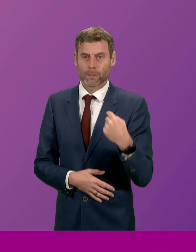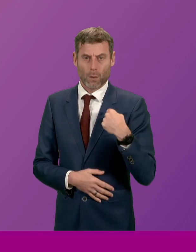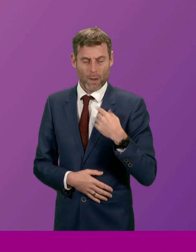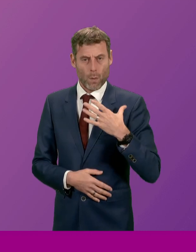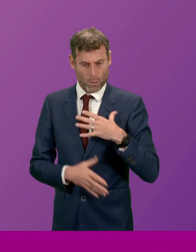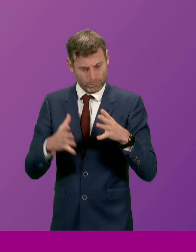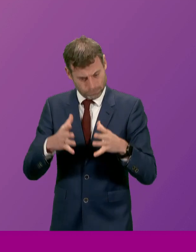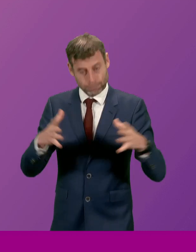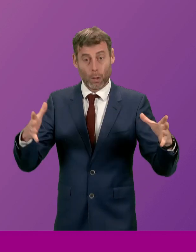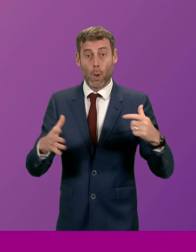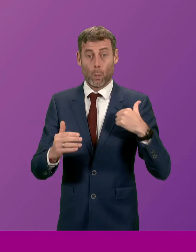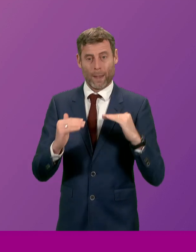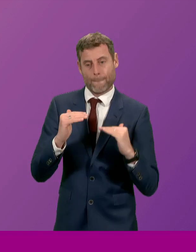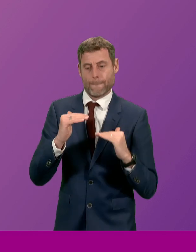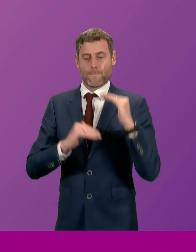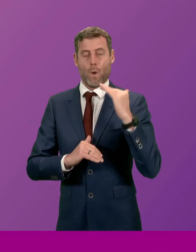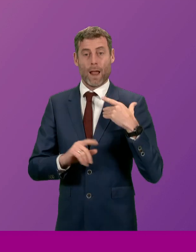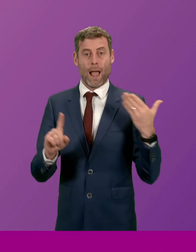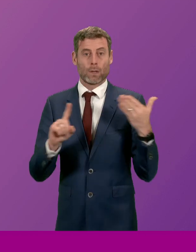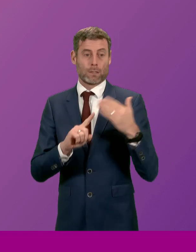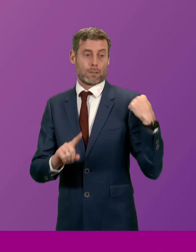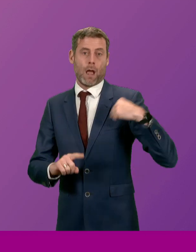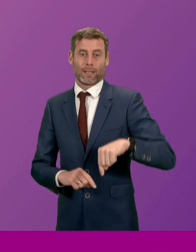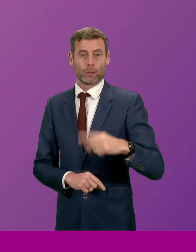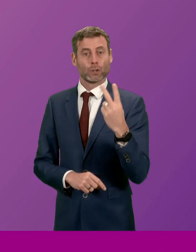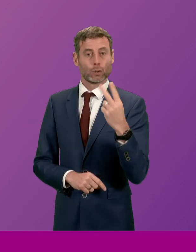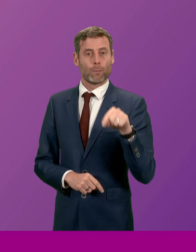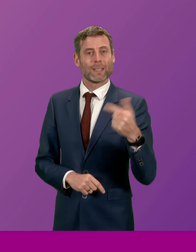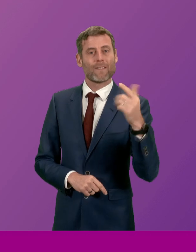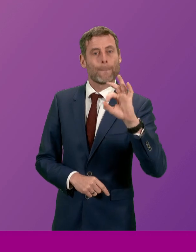2.7 percentage points. Through the implementation of our fair work action plan, we have reduced